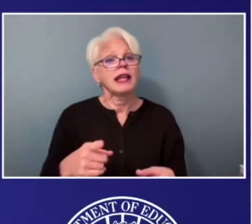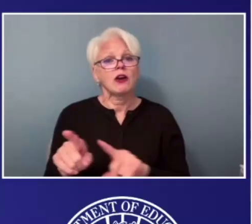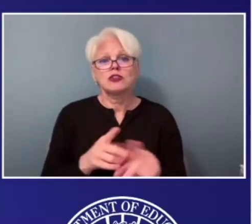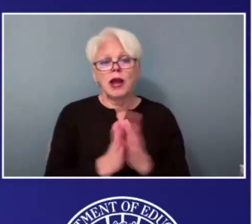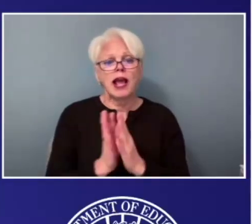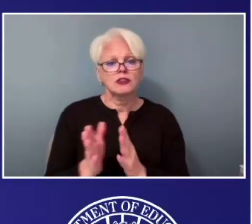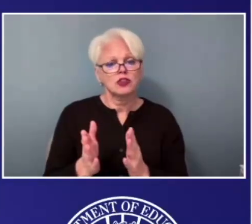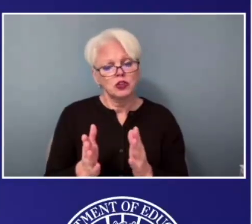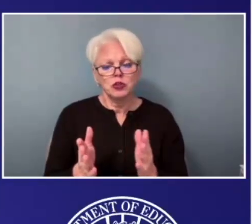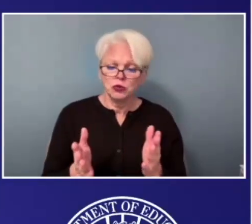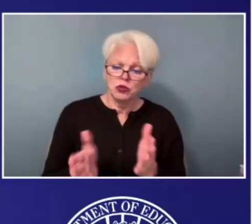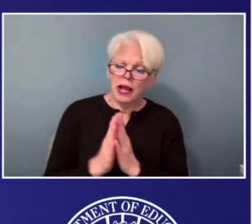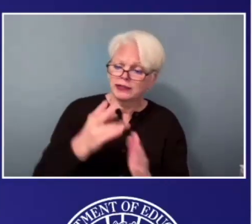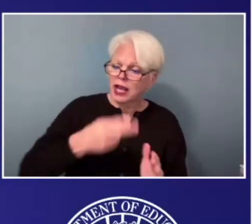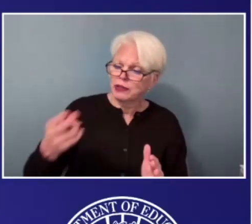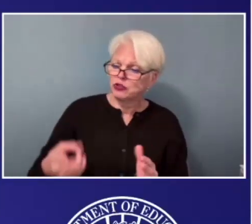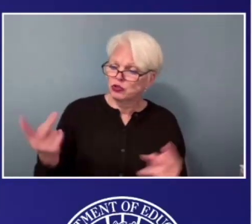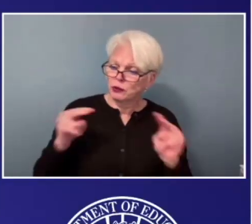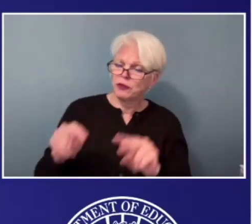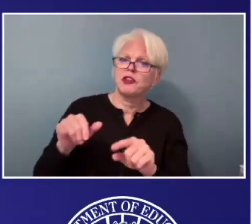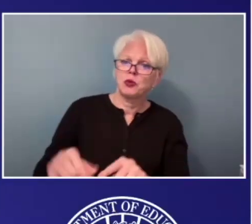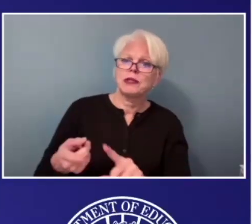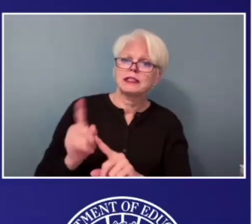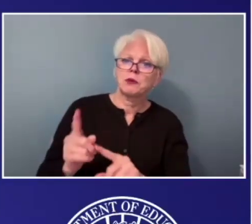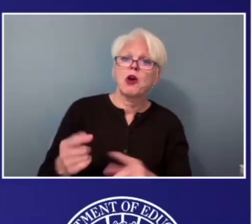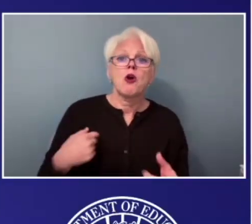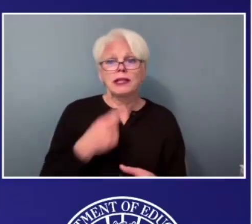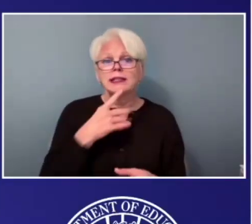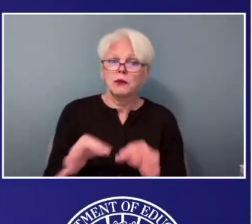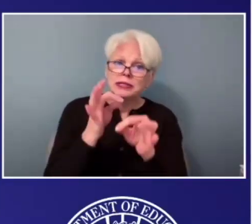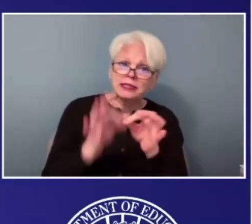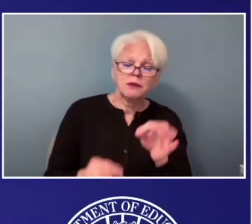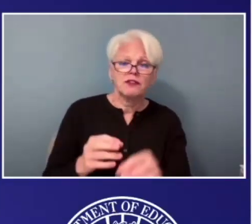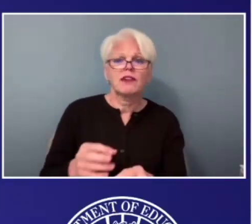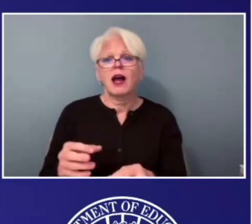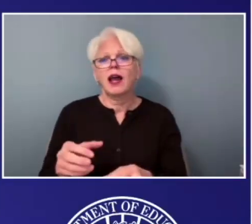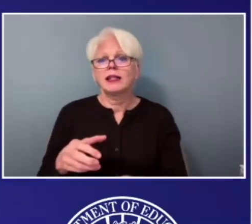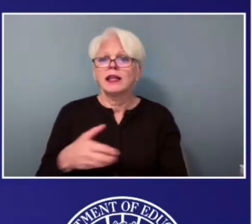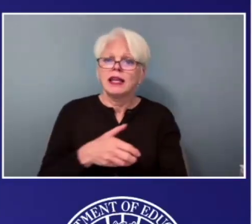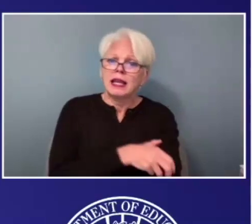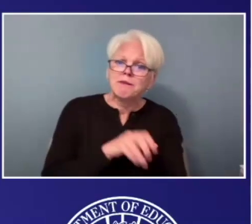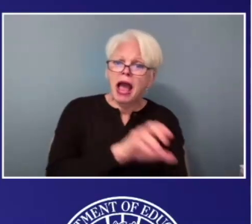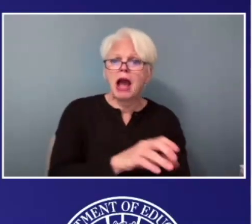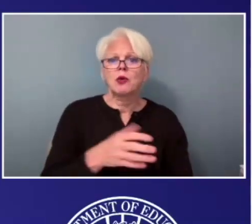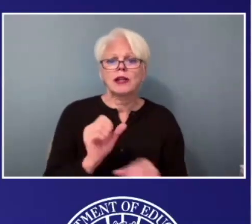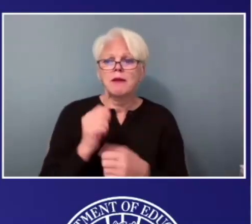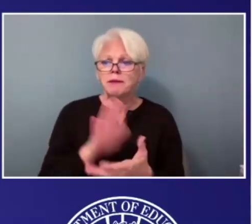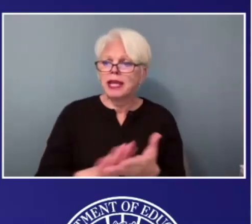Will they say that we simplified, empowered, and made college more affordable, or that we preserved a broken